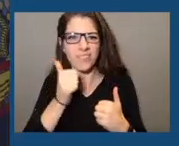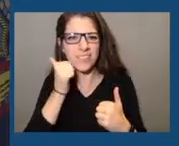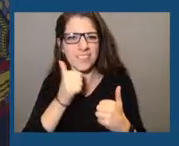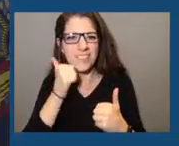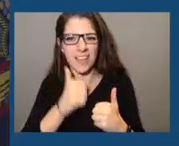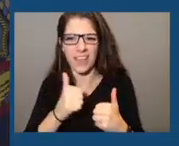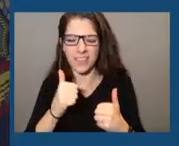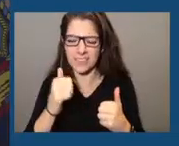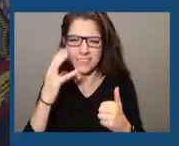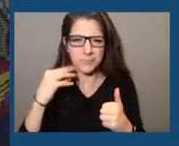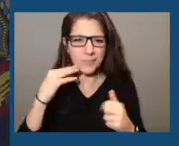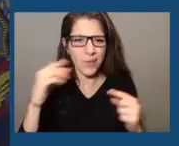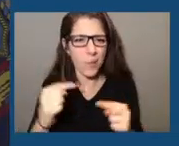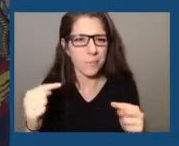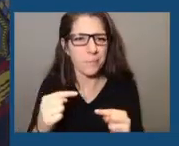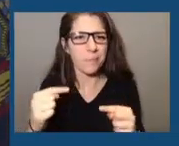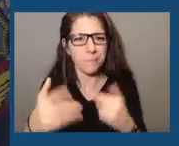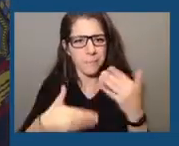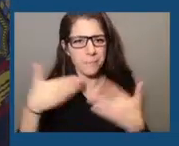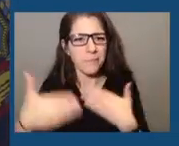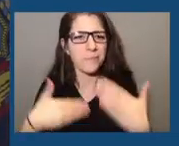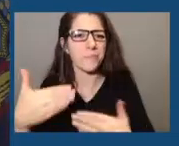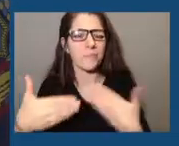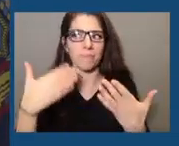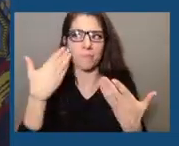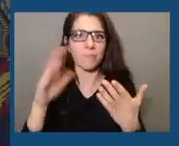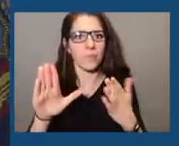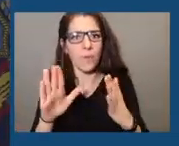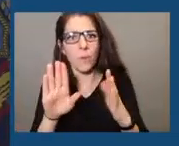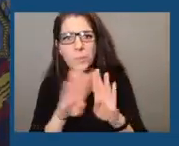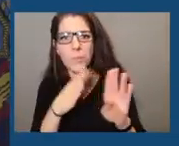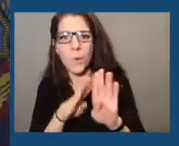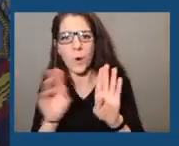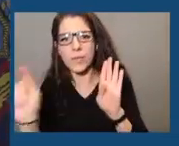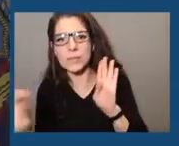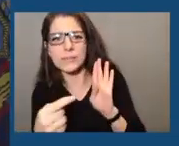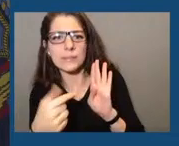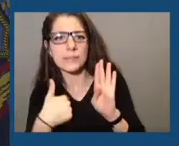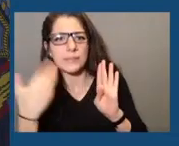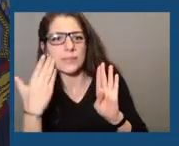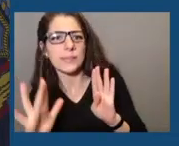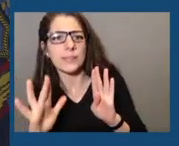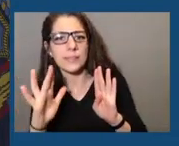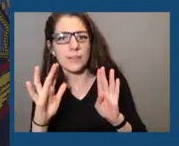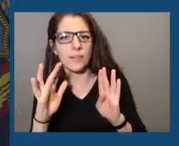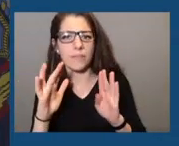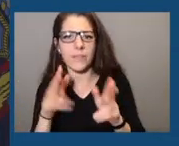not knowing what could be behind the door. What happens when they pull over someone on a dark highway,